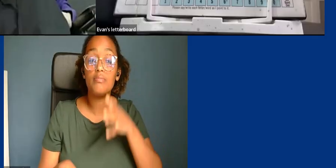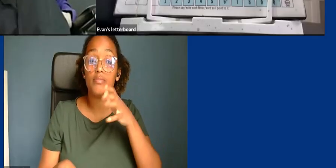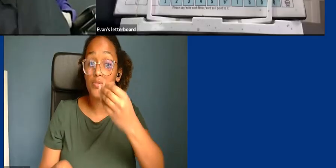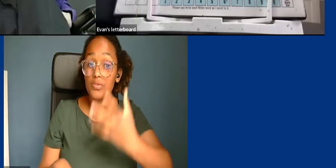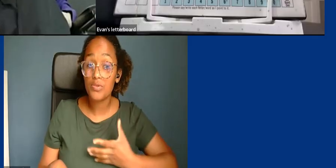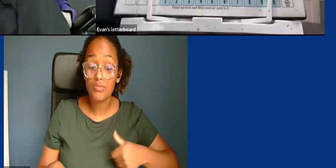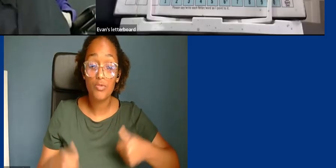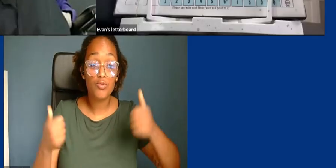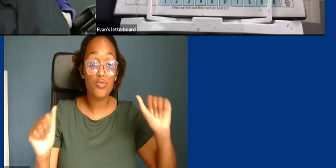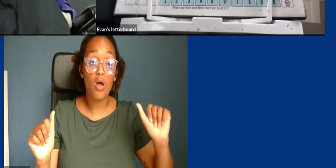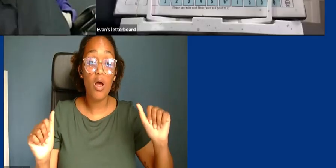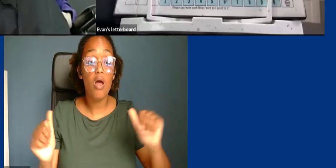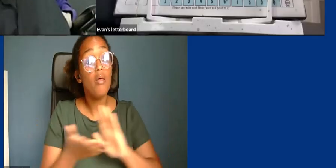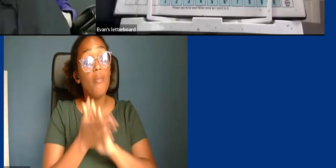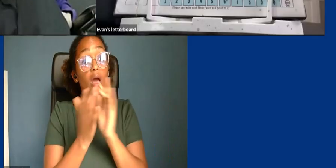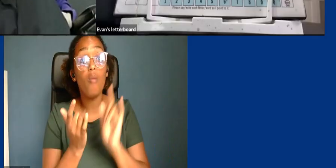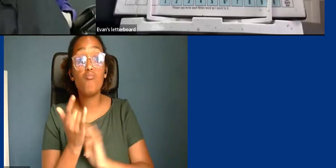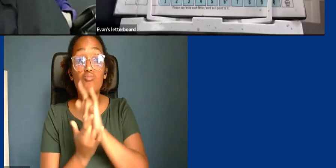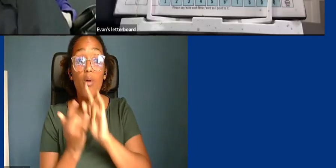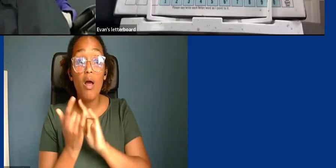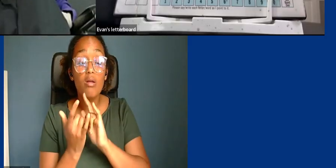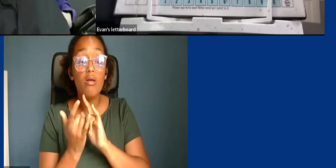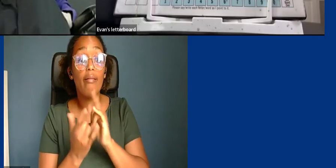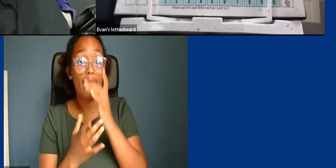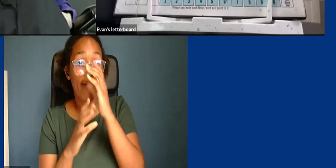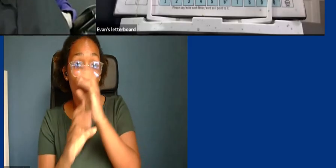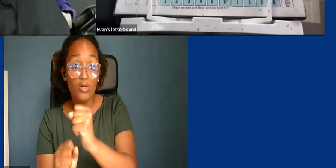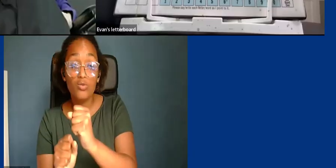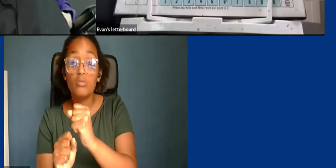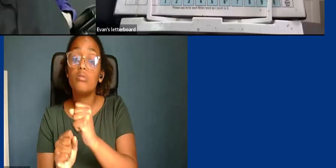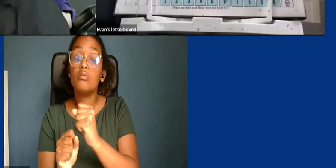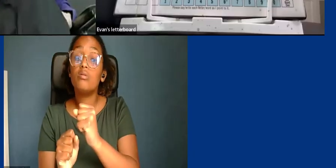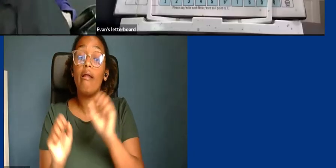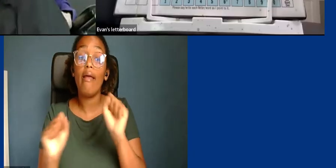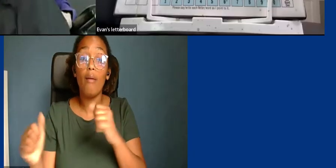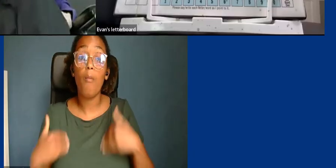romantically interested in able-bodied boys. Unquote.